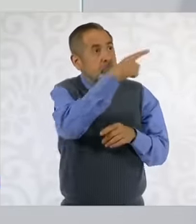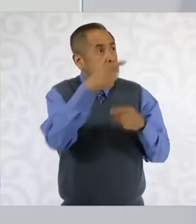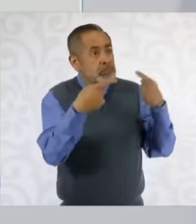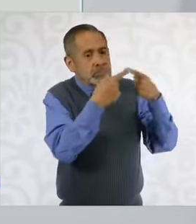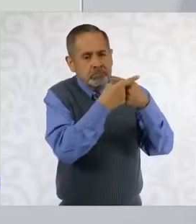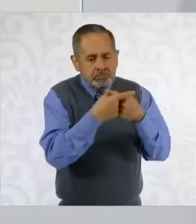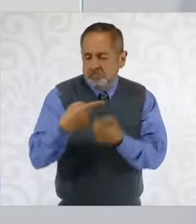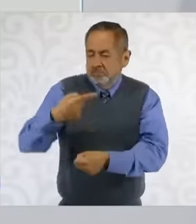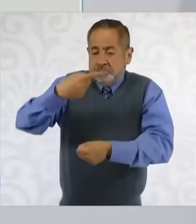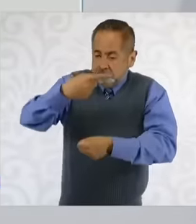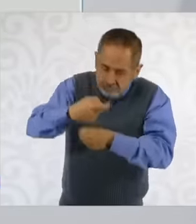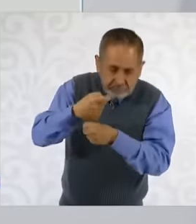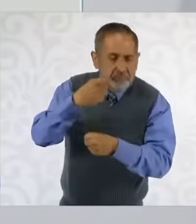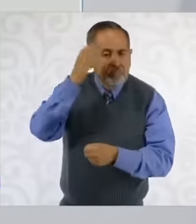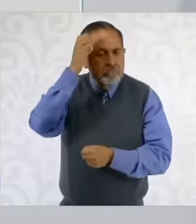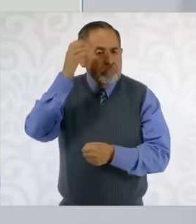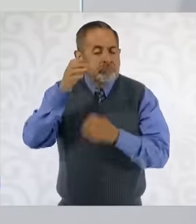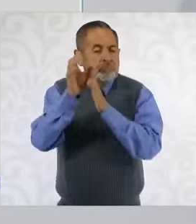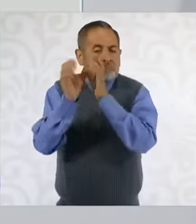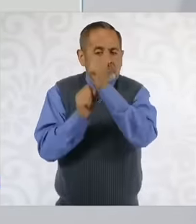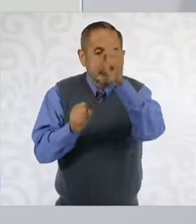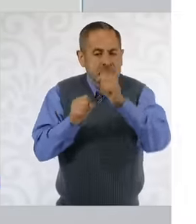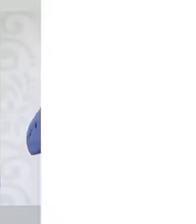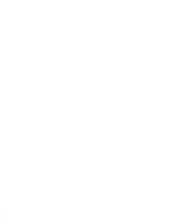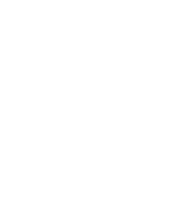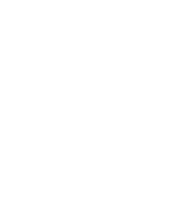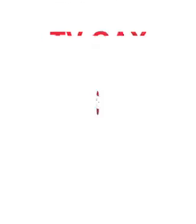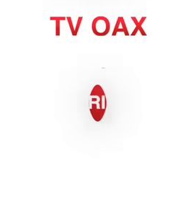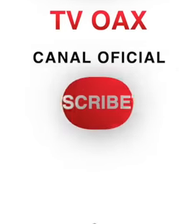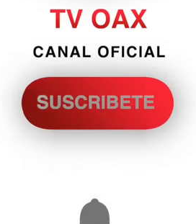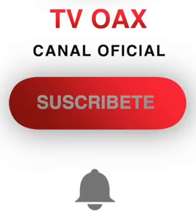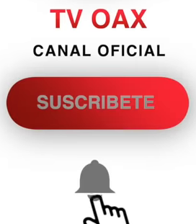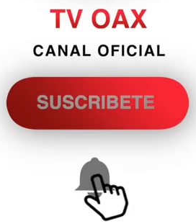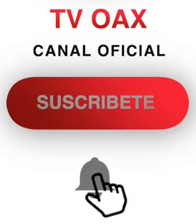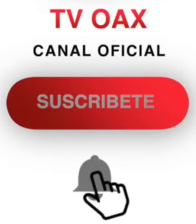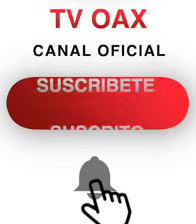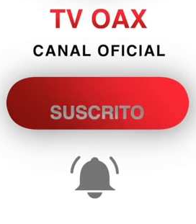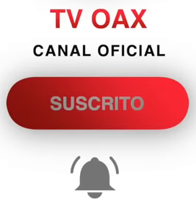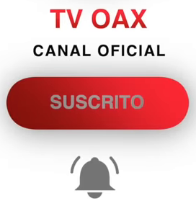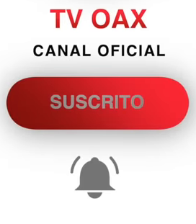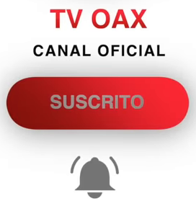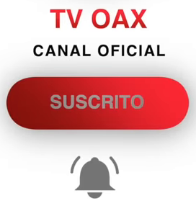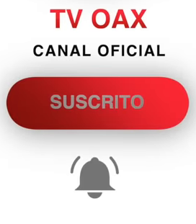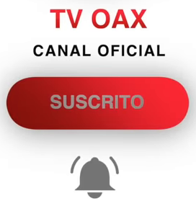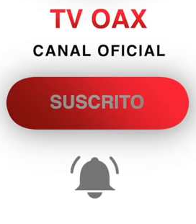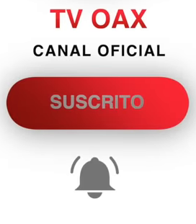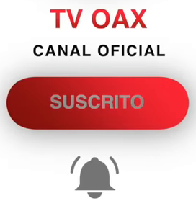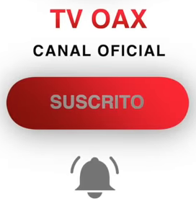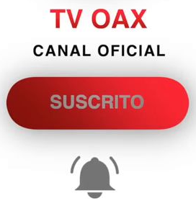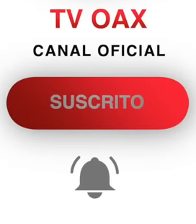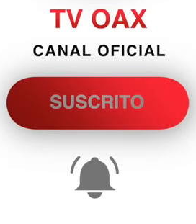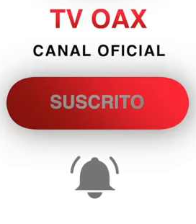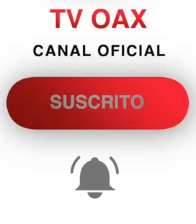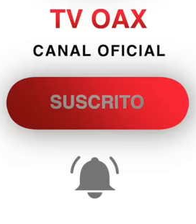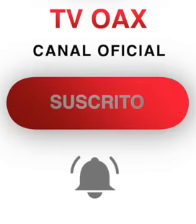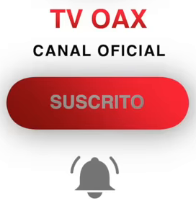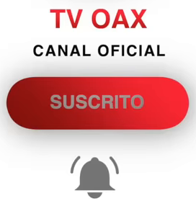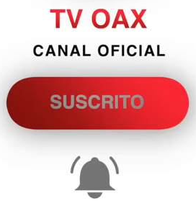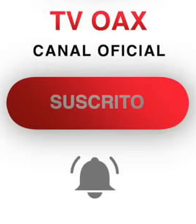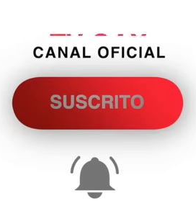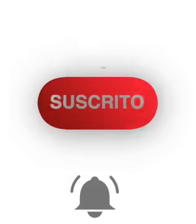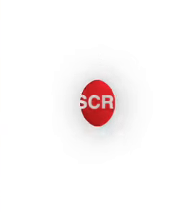in the constitutions or laws of the federative entities, that is, it seems like that it is an offense